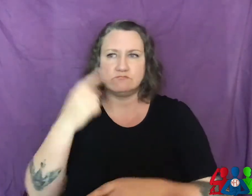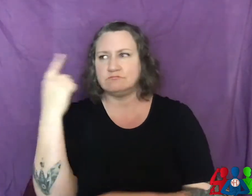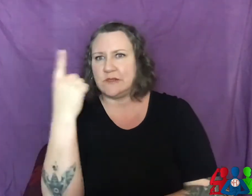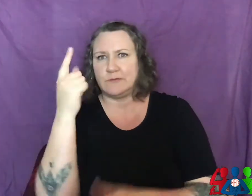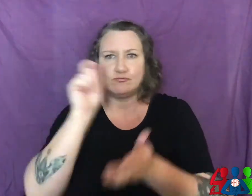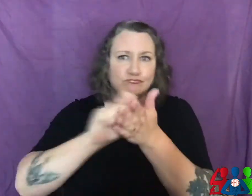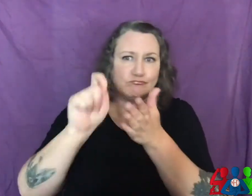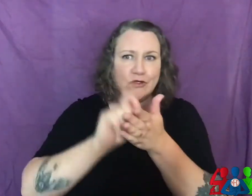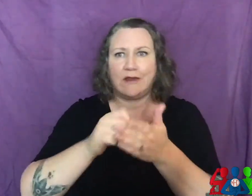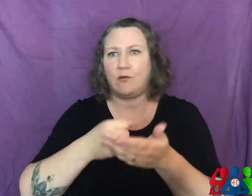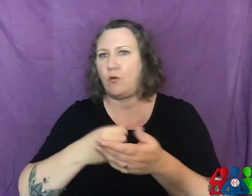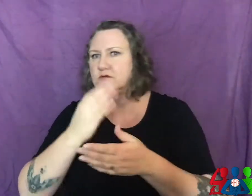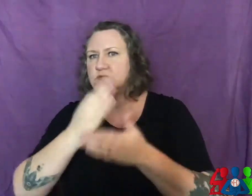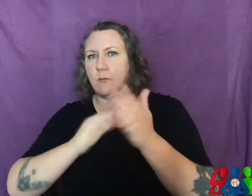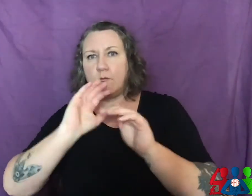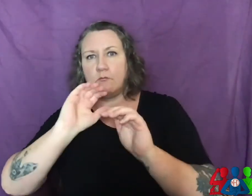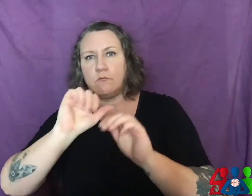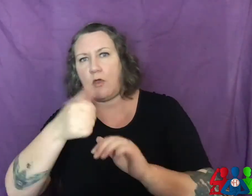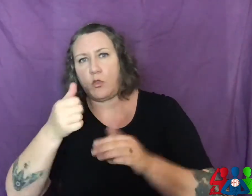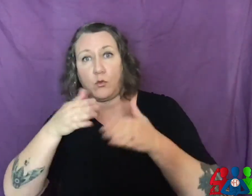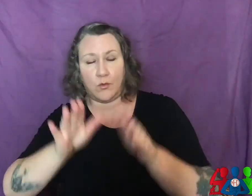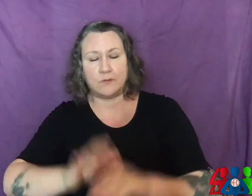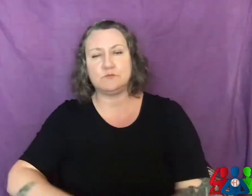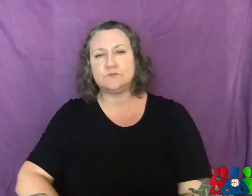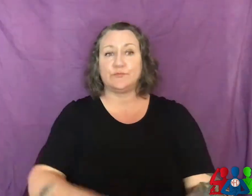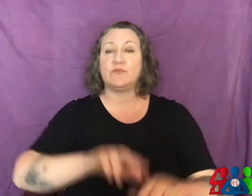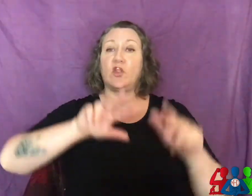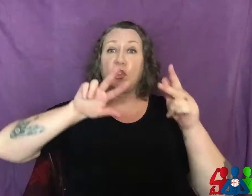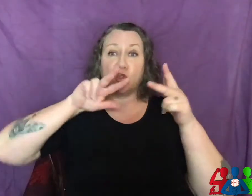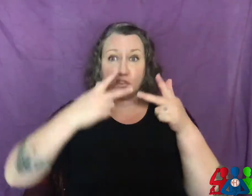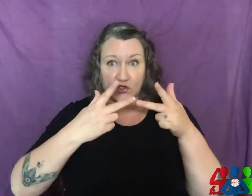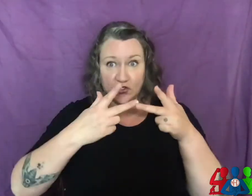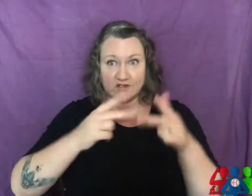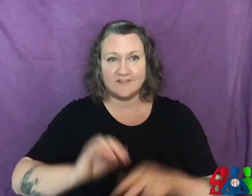students see that title, they know that they're going to need to respond to that reading by